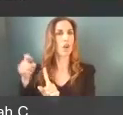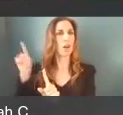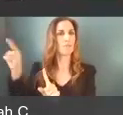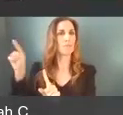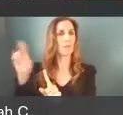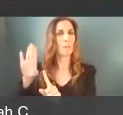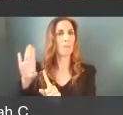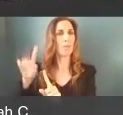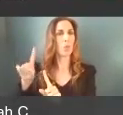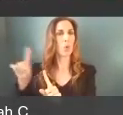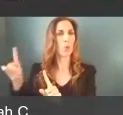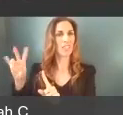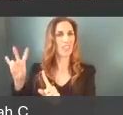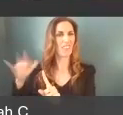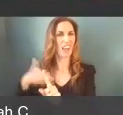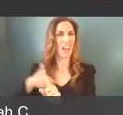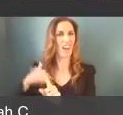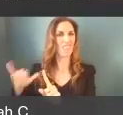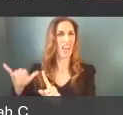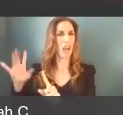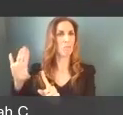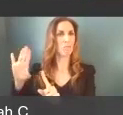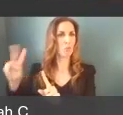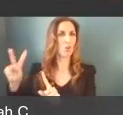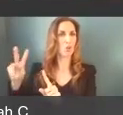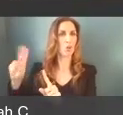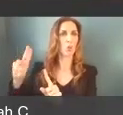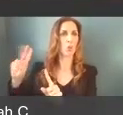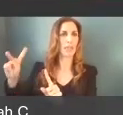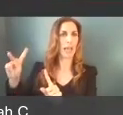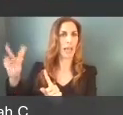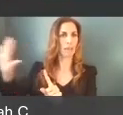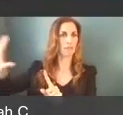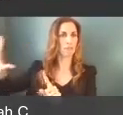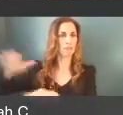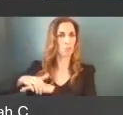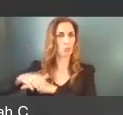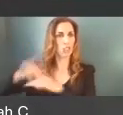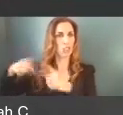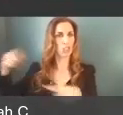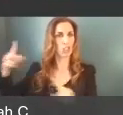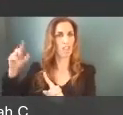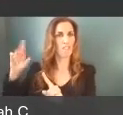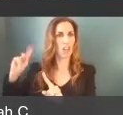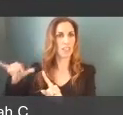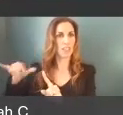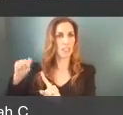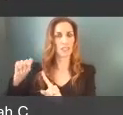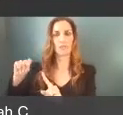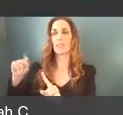variant, which is that British variant. If there's 47 cases, I think we just have to assume